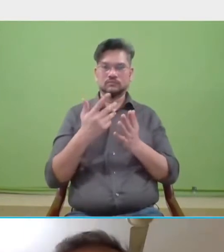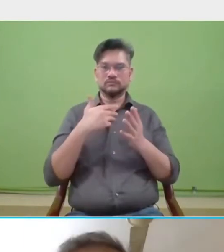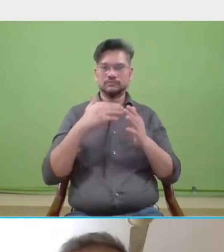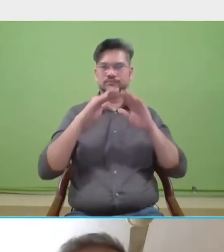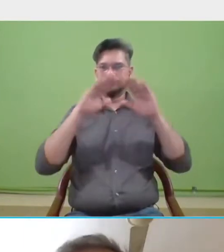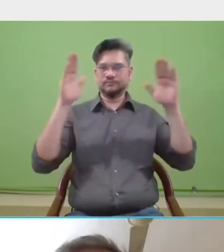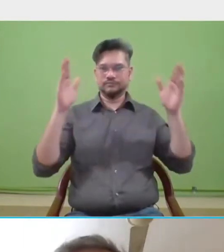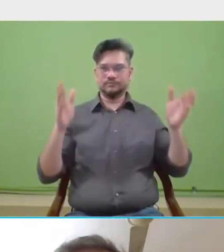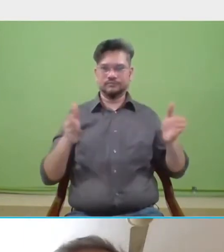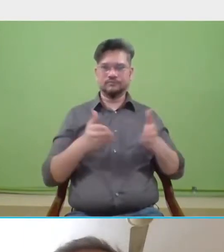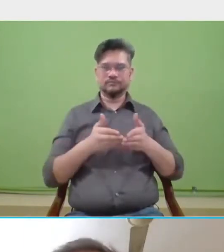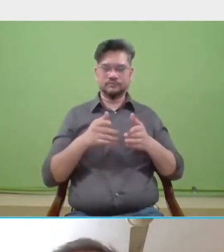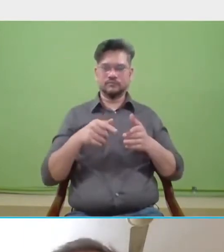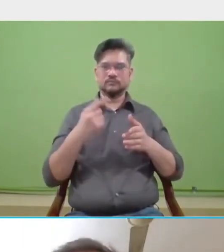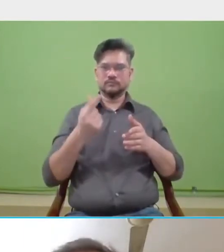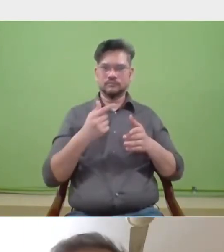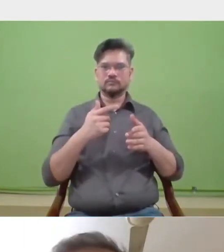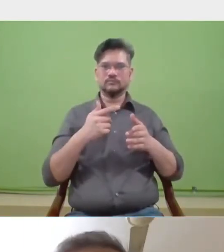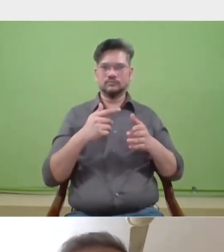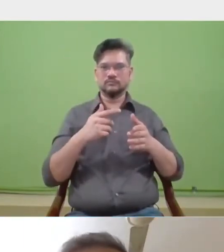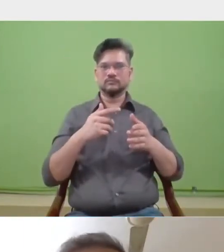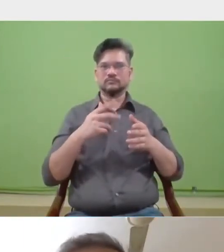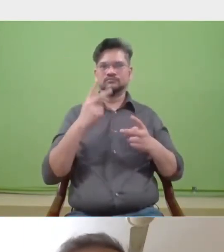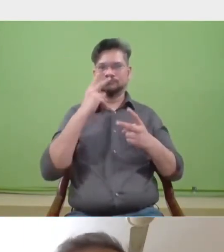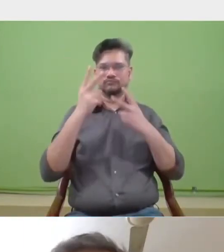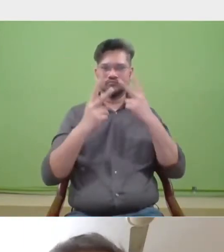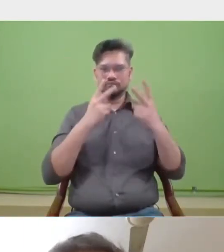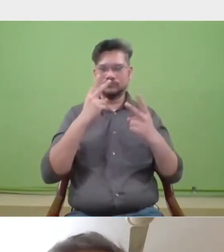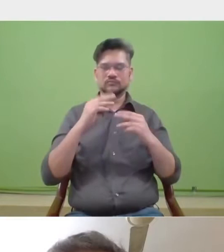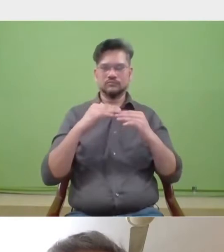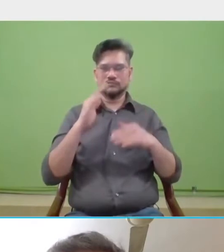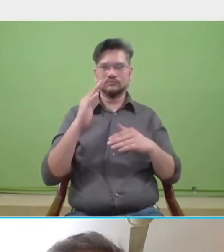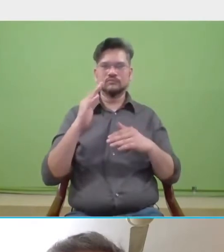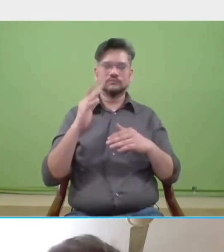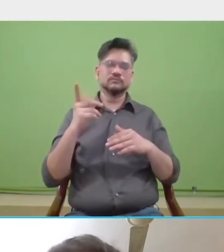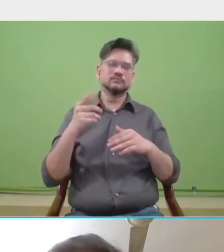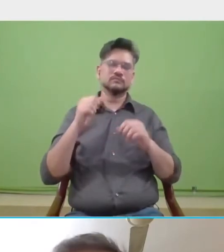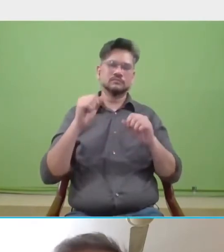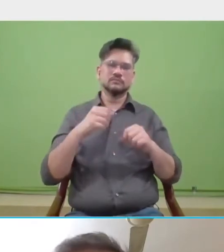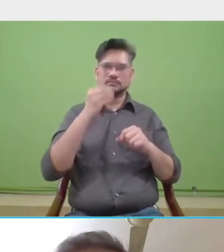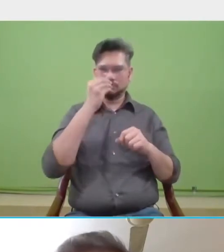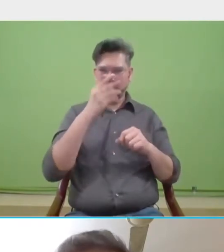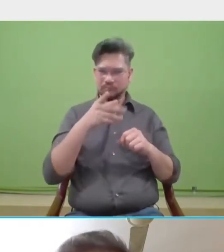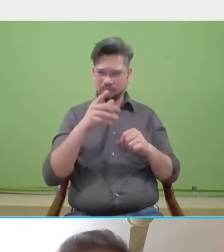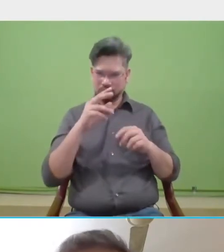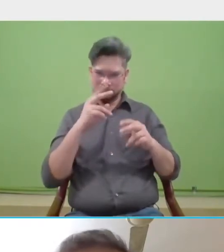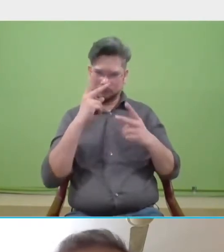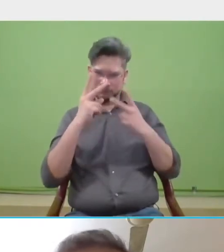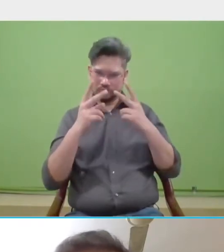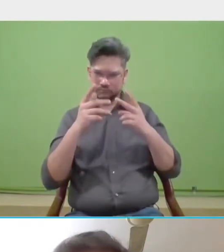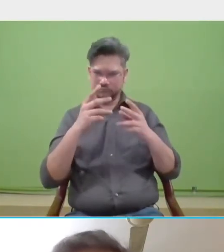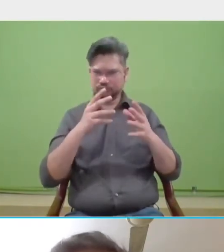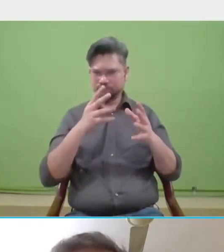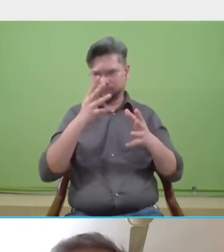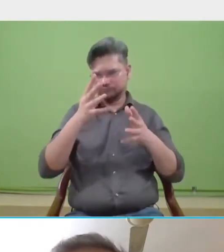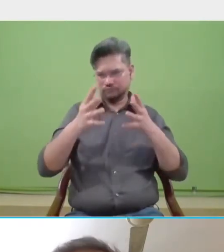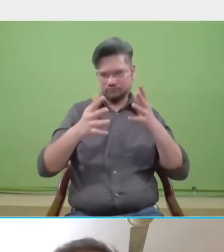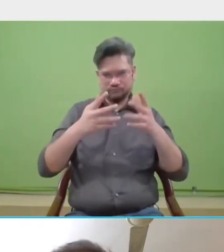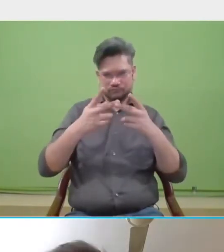it is perhaps easier to figure out the differences quicker I mean okay so I think